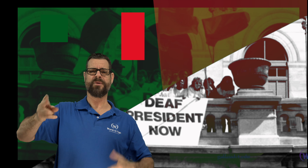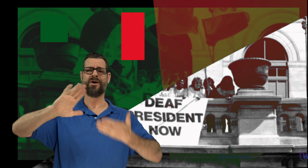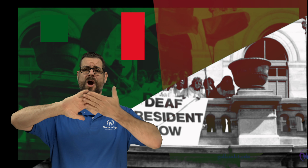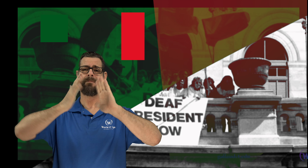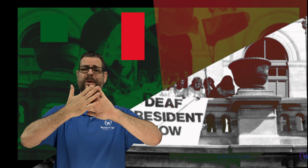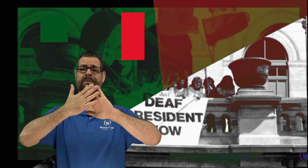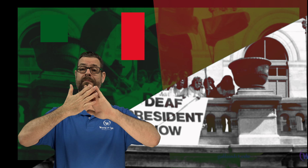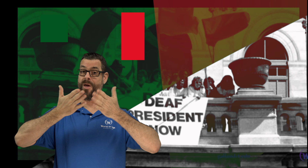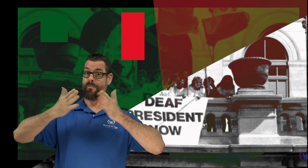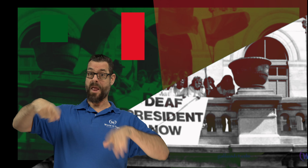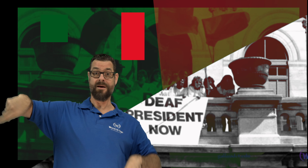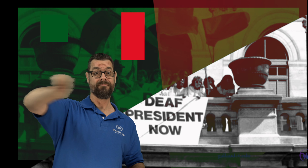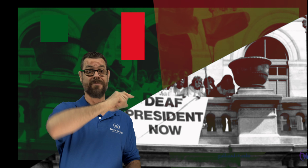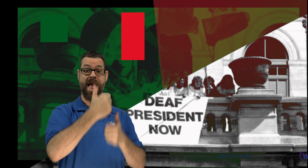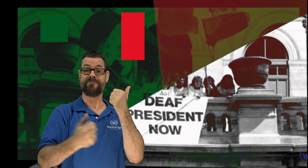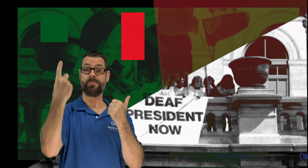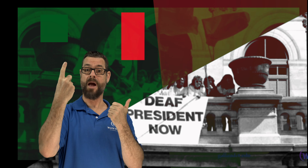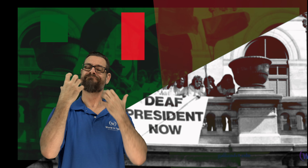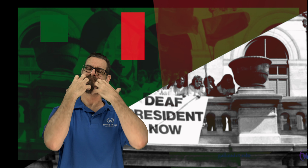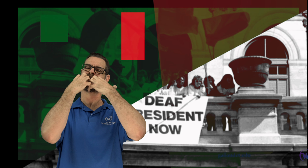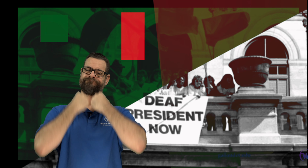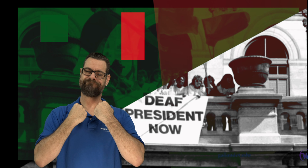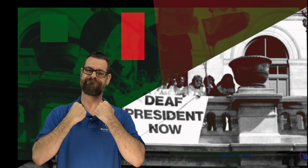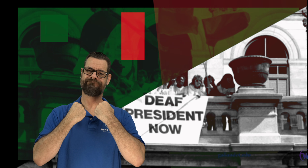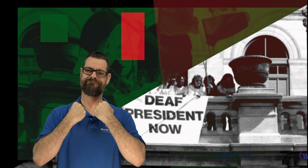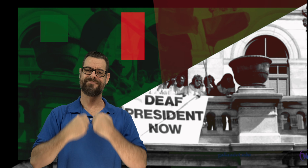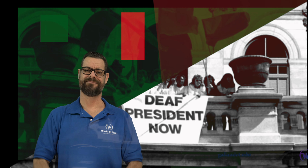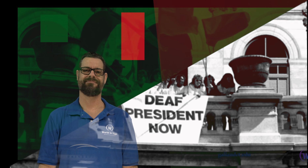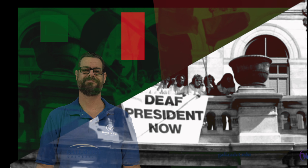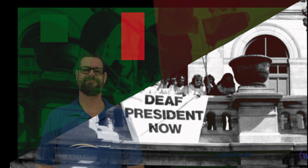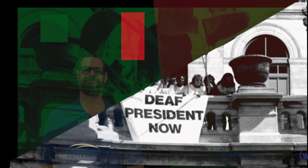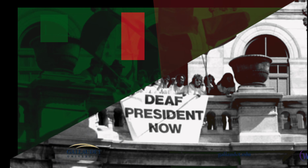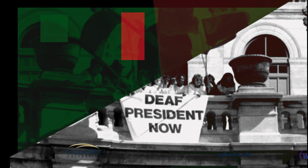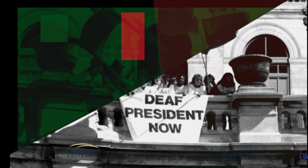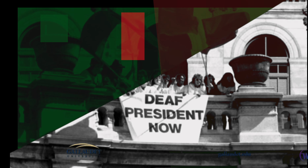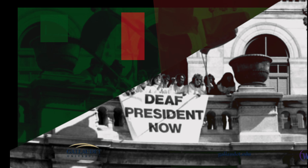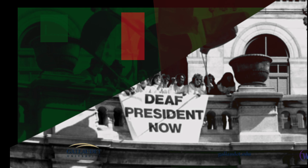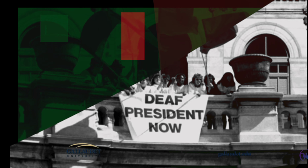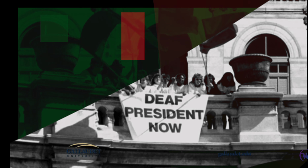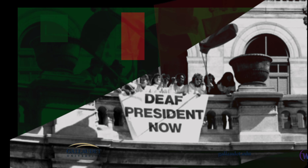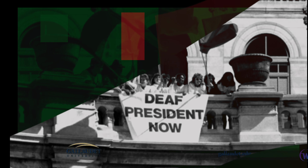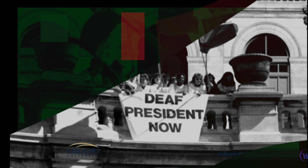and hard of hearing communities and ways for everyone to embrace them.